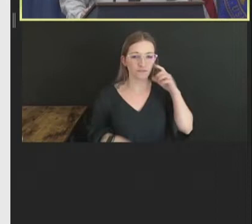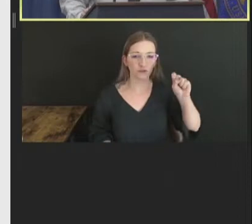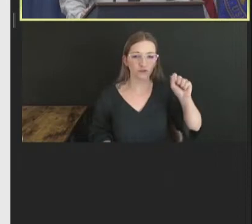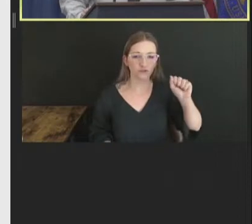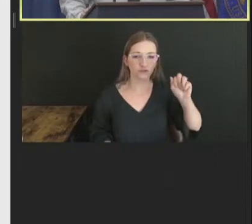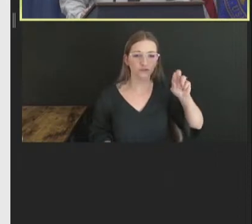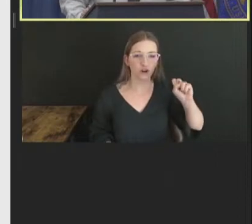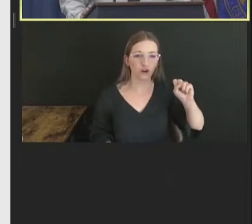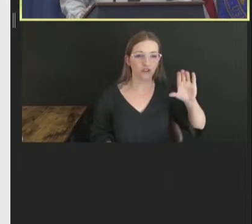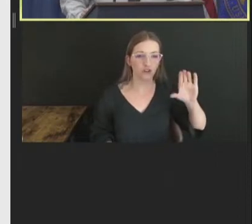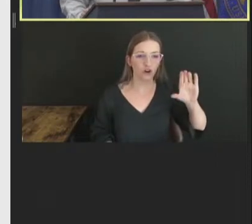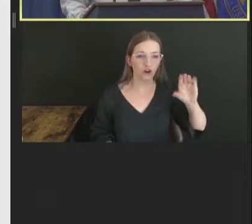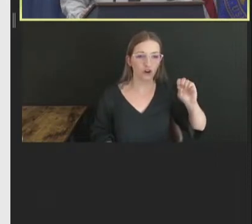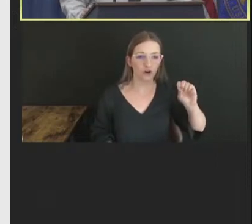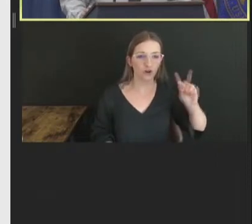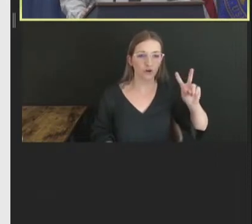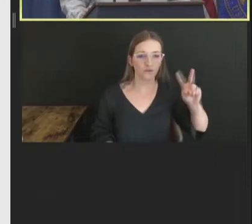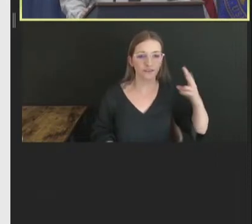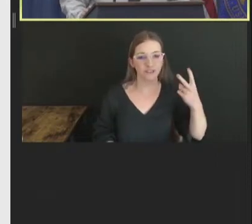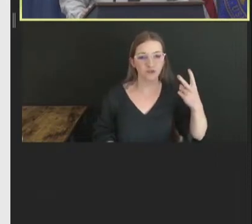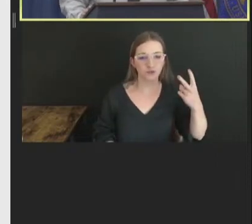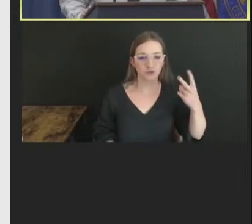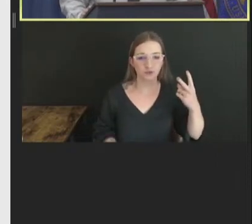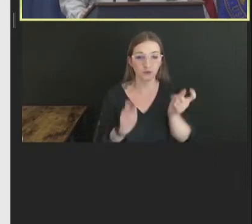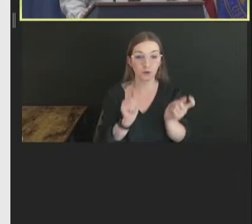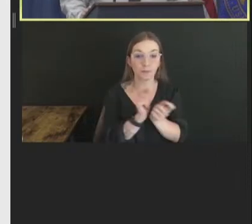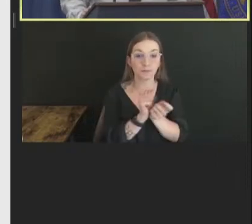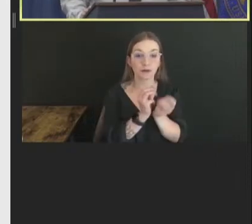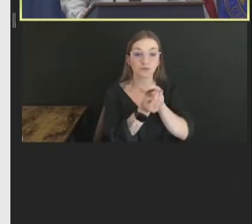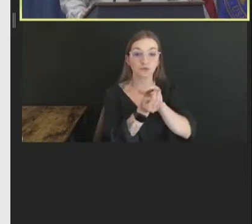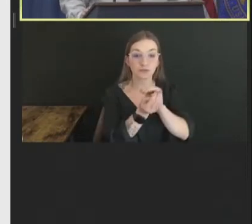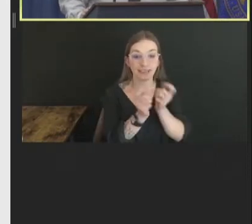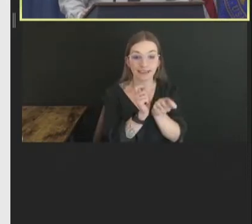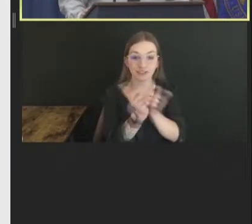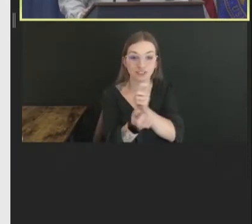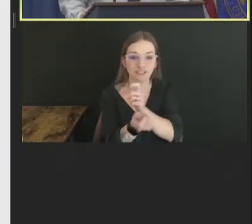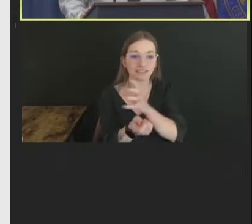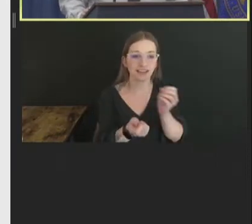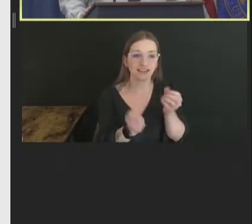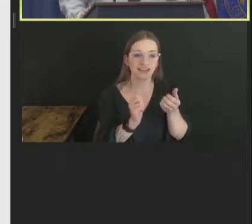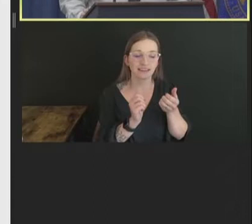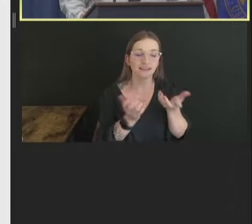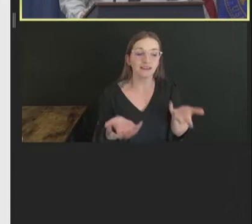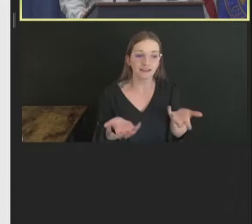contributing to the evolution of the virus. So, this all starts with going through these massive